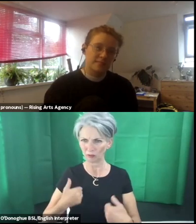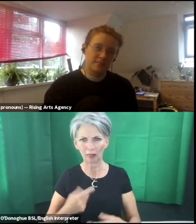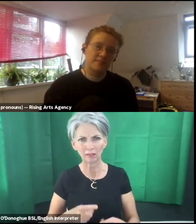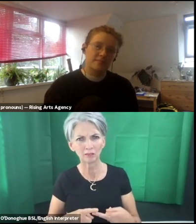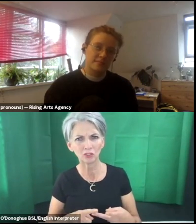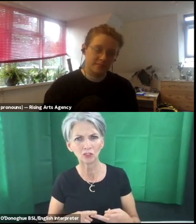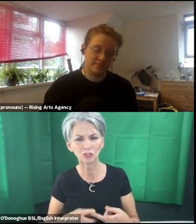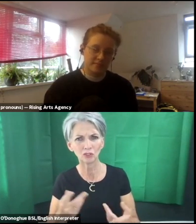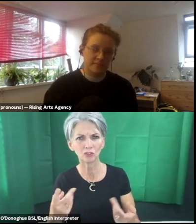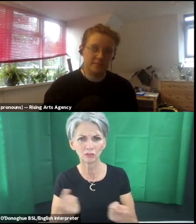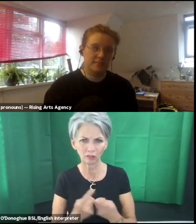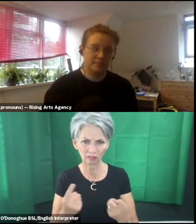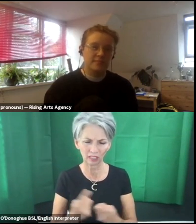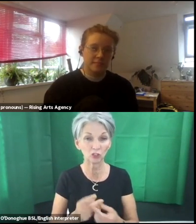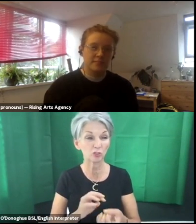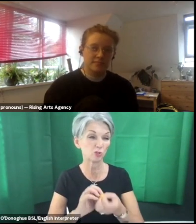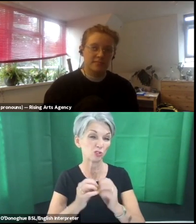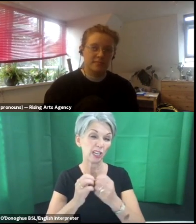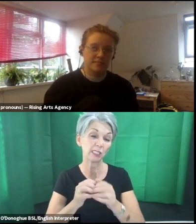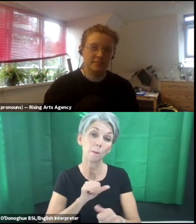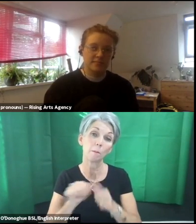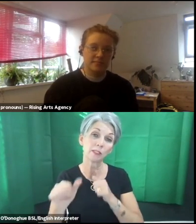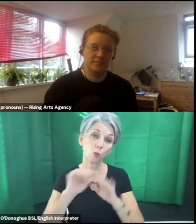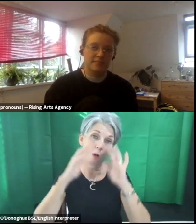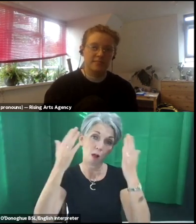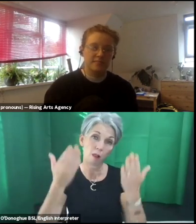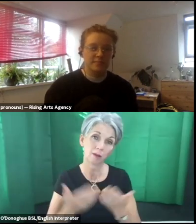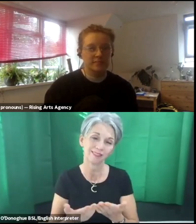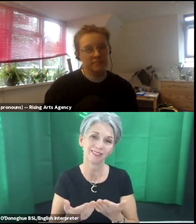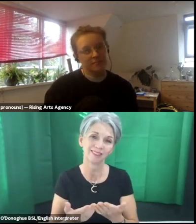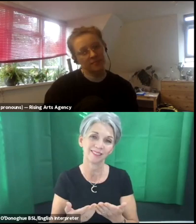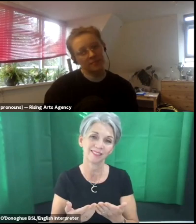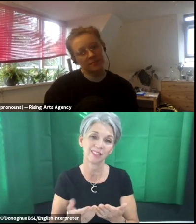helping us create that better world. I think as a union, we probably are fairly young.